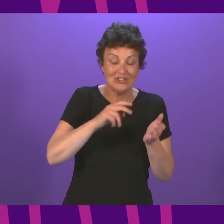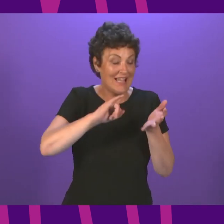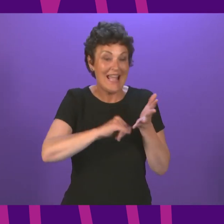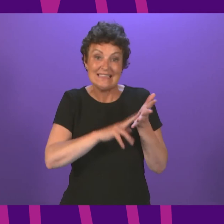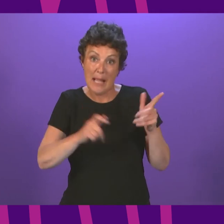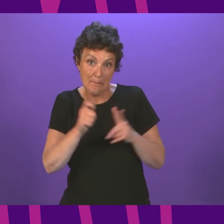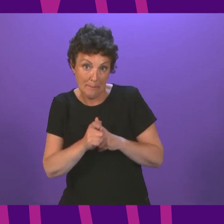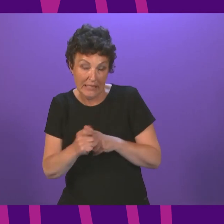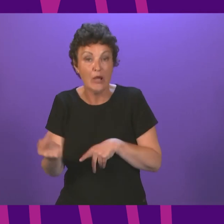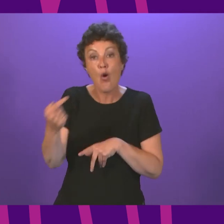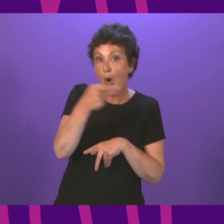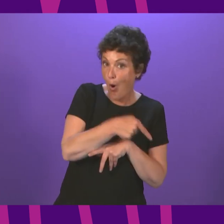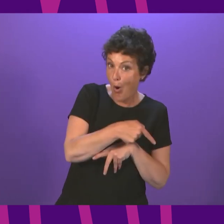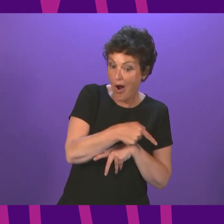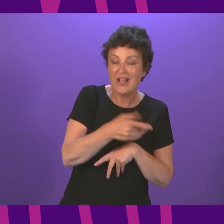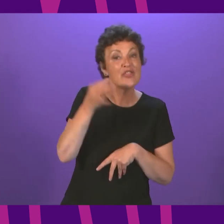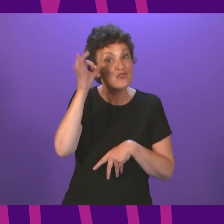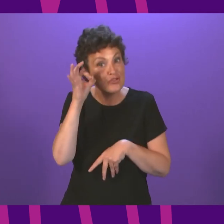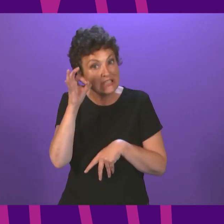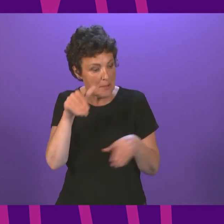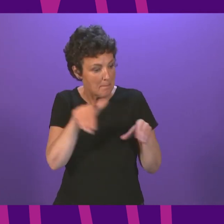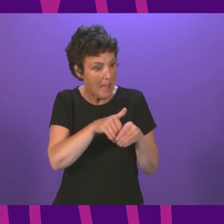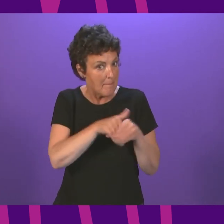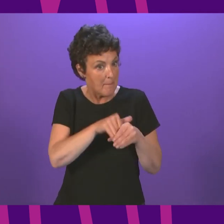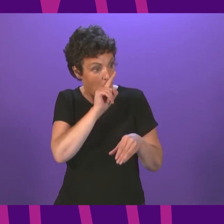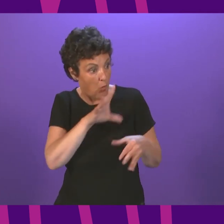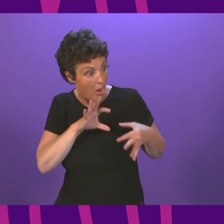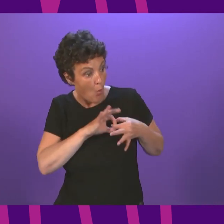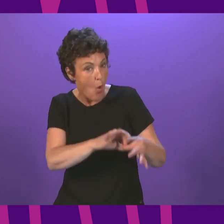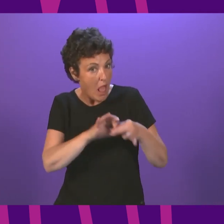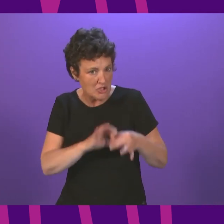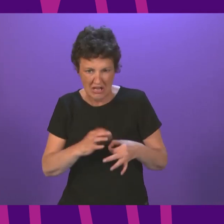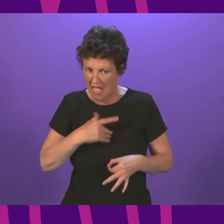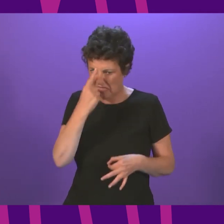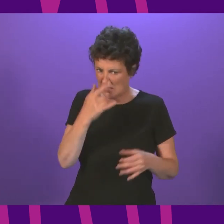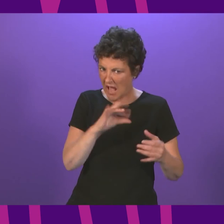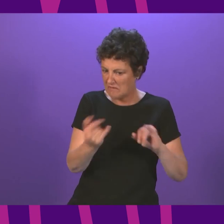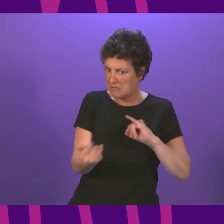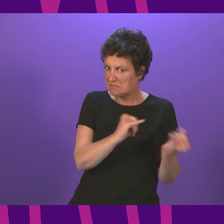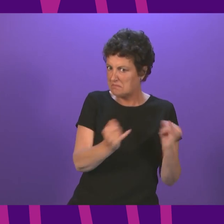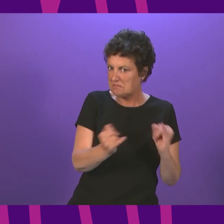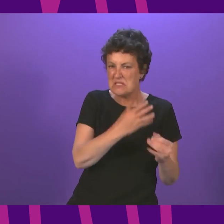I thank Rachael Hamilton for advance notice of her point of order, but that is not a matter